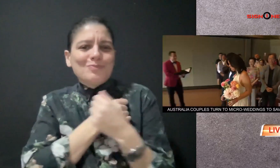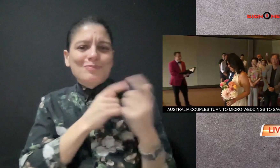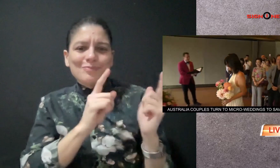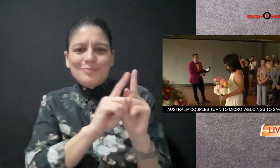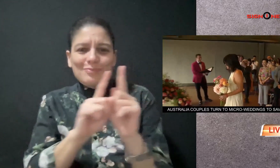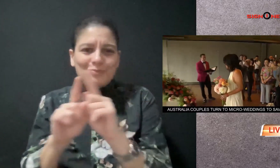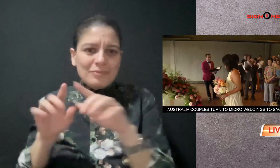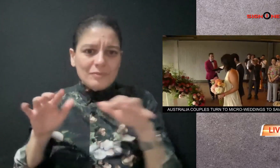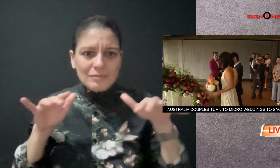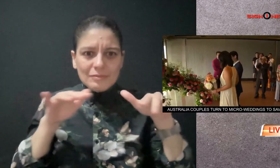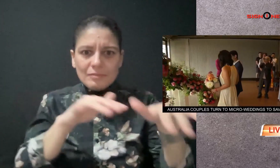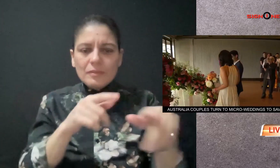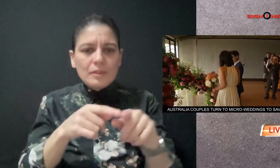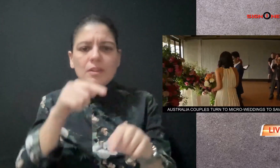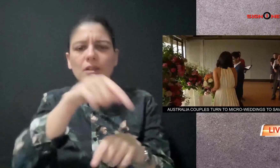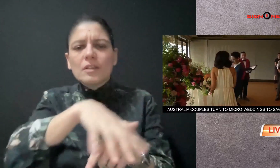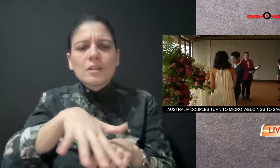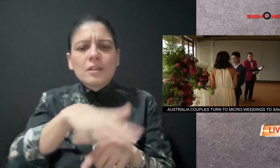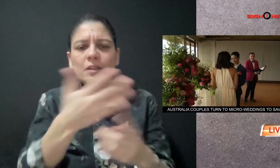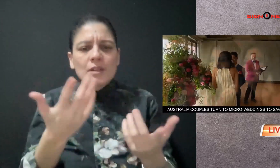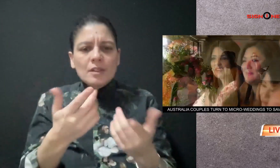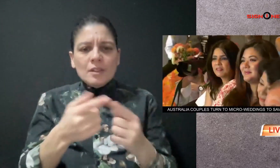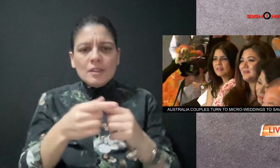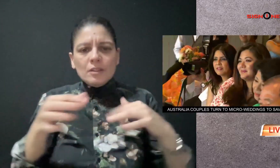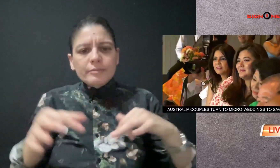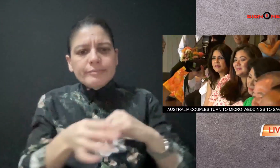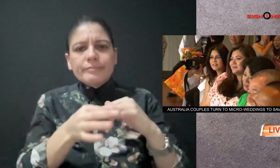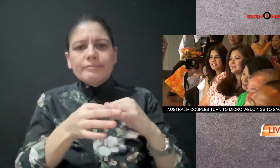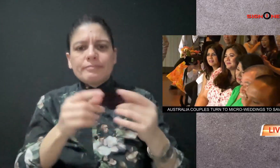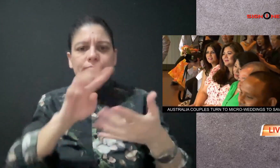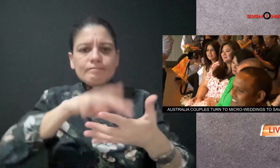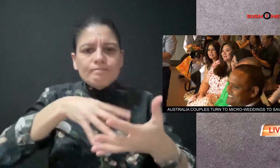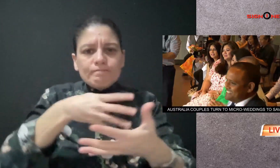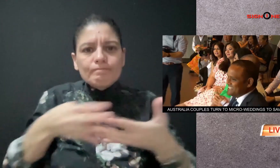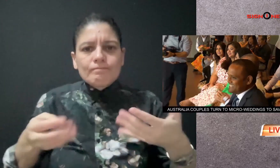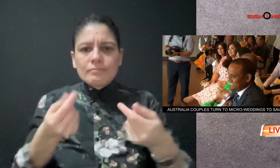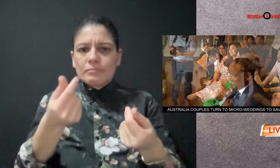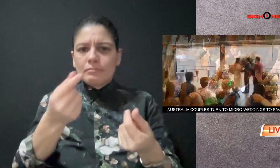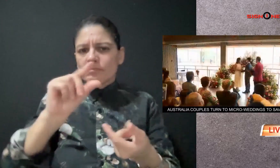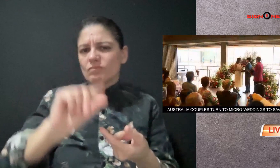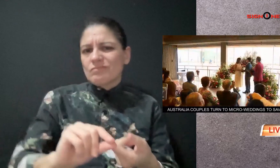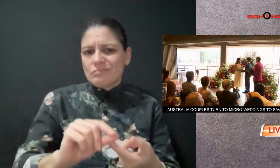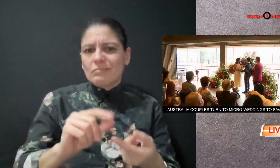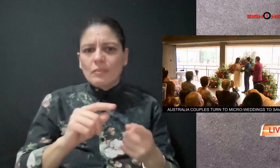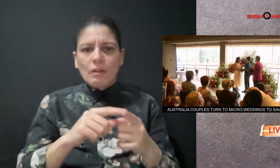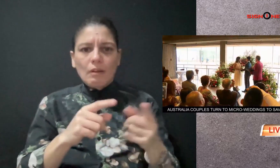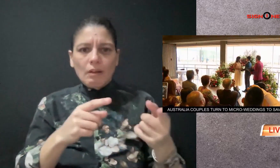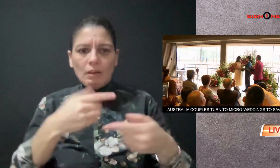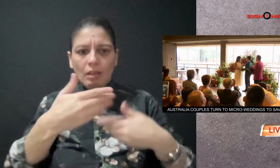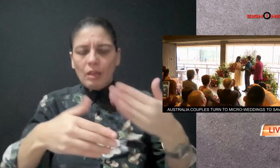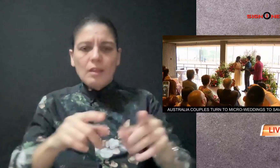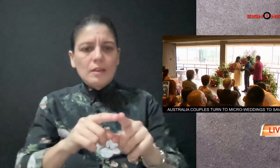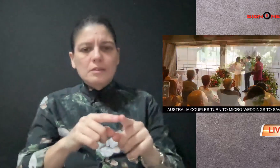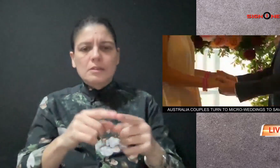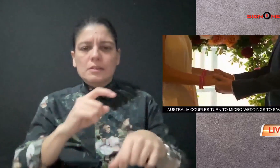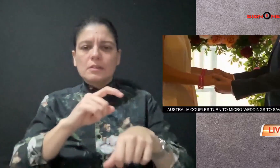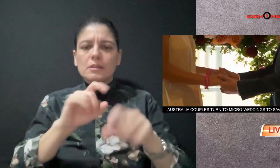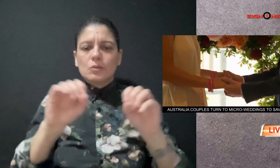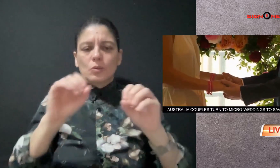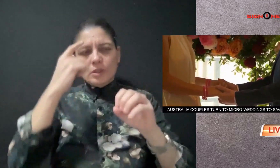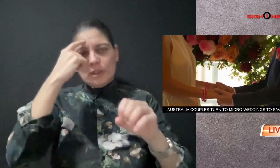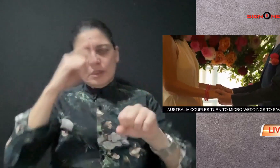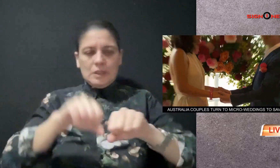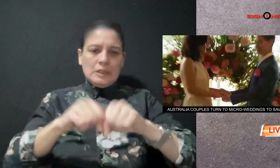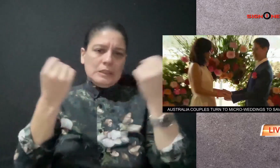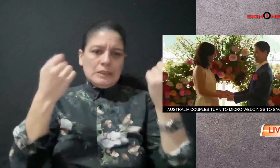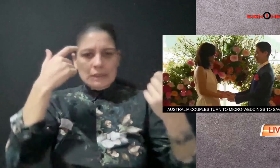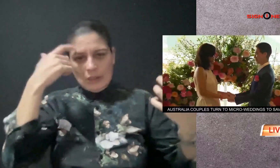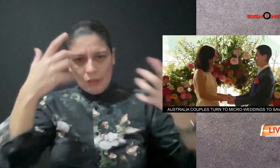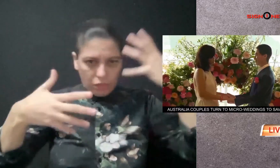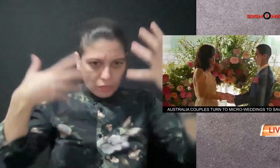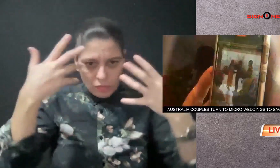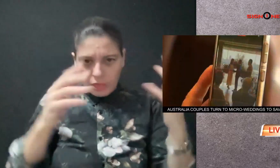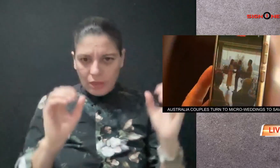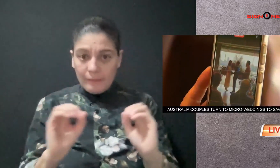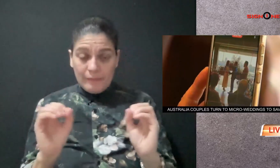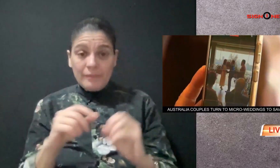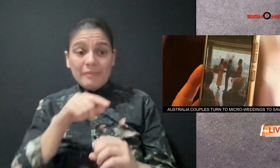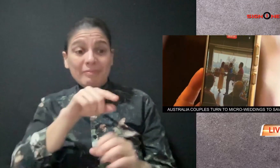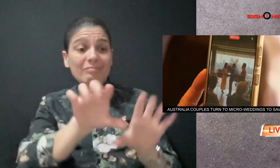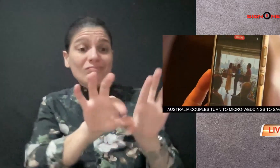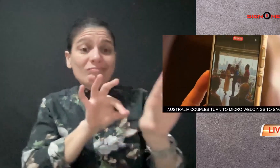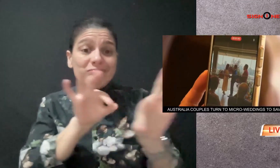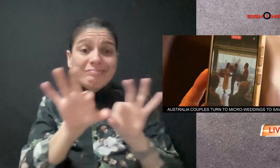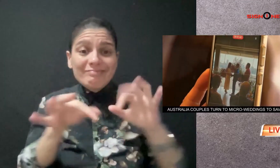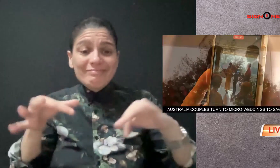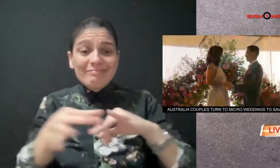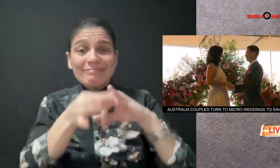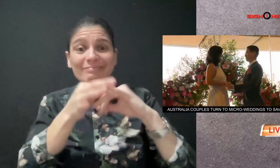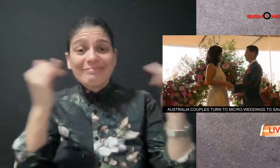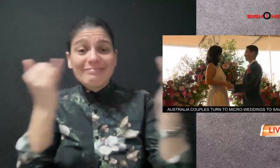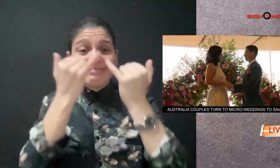as an alternative way to tie the knot without going broke